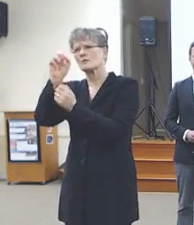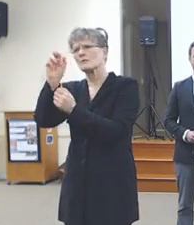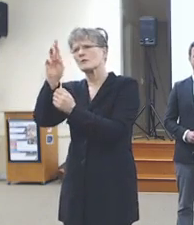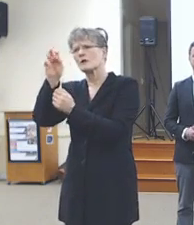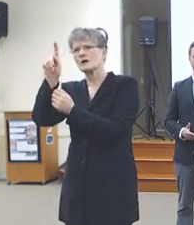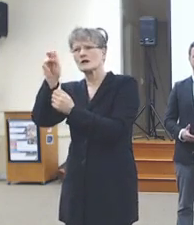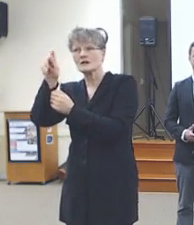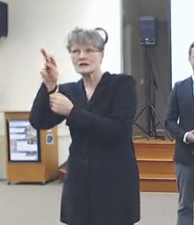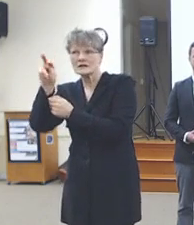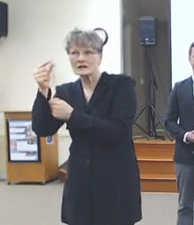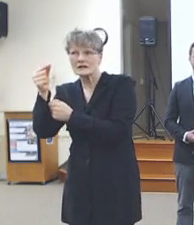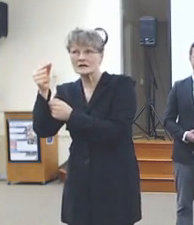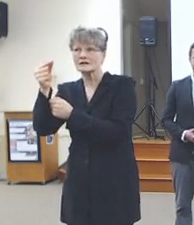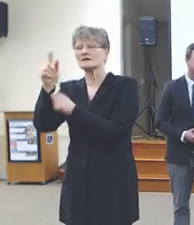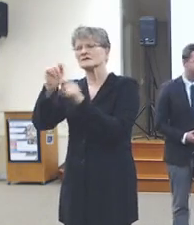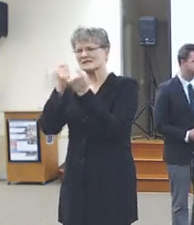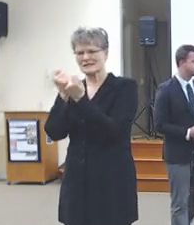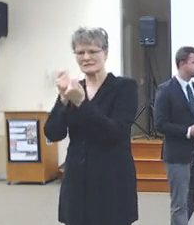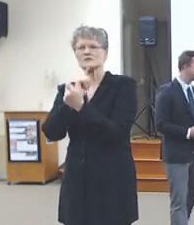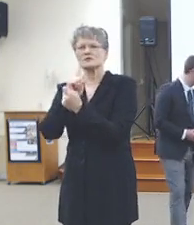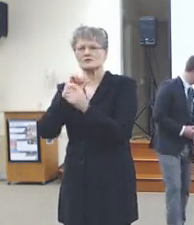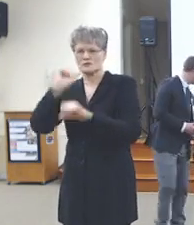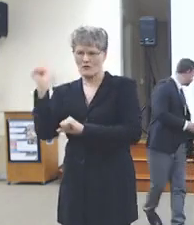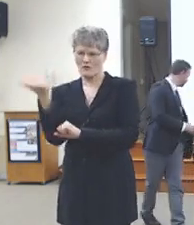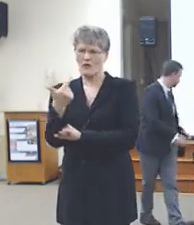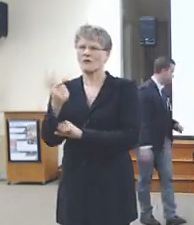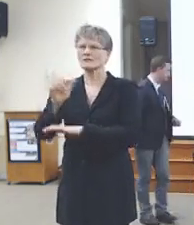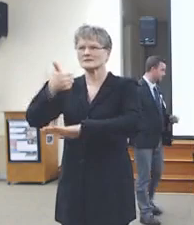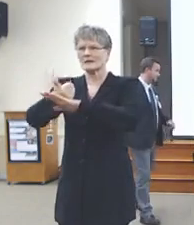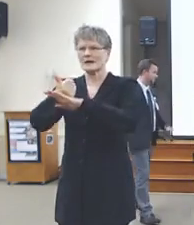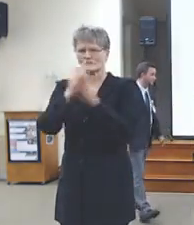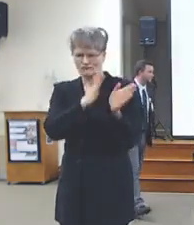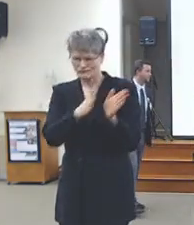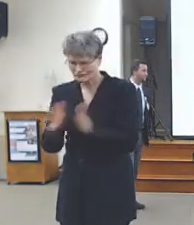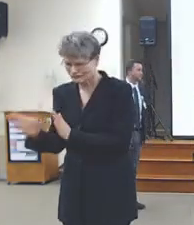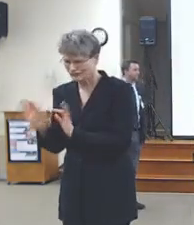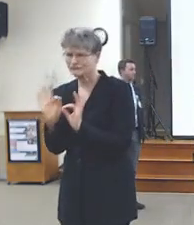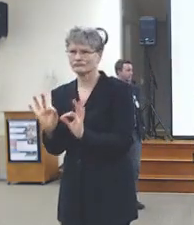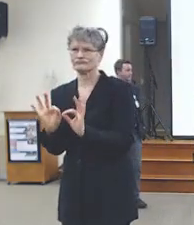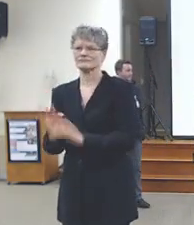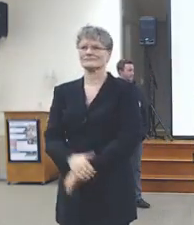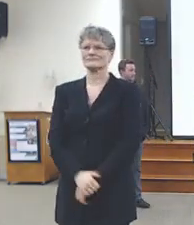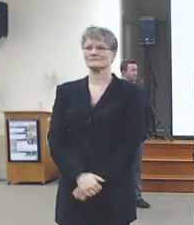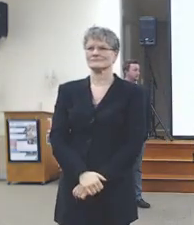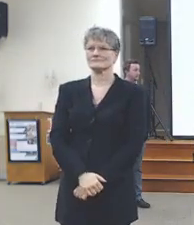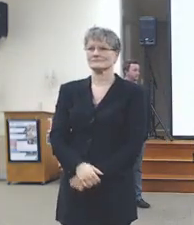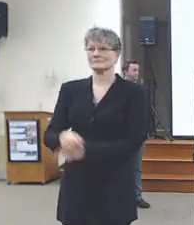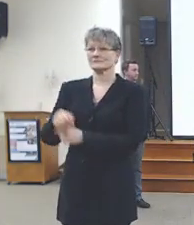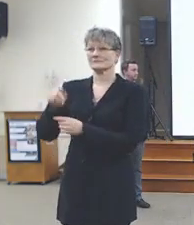done methodically. Thank you. Val, did you want to add to that? I would just follow